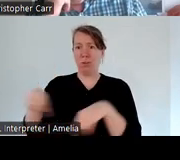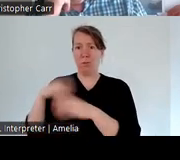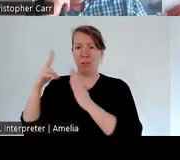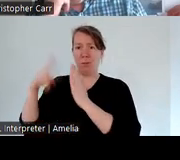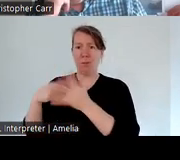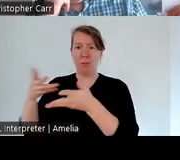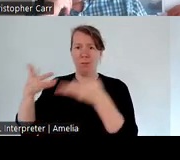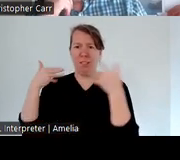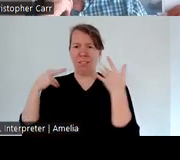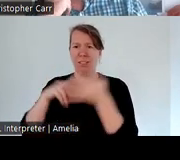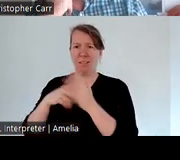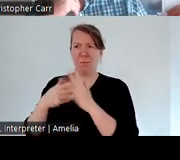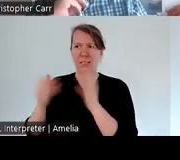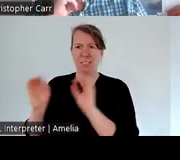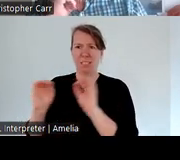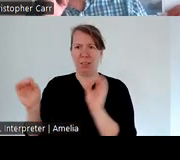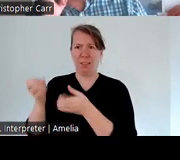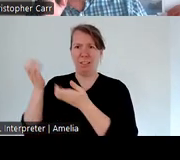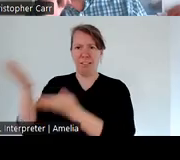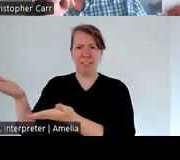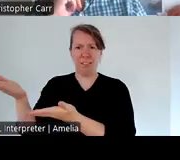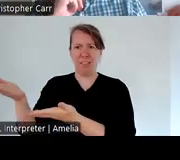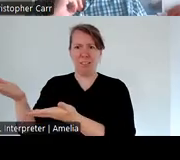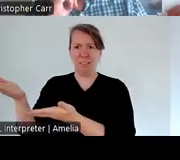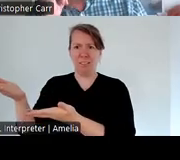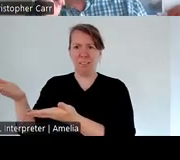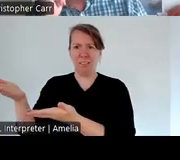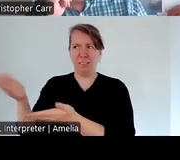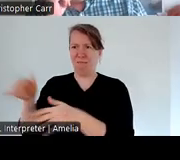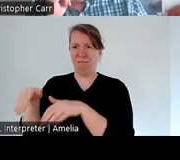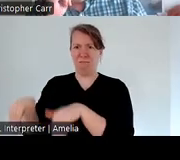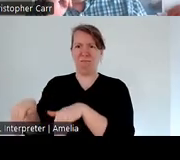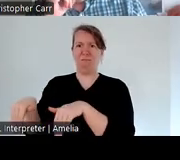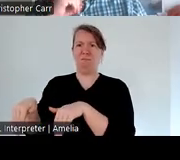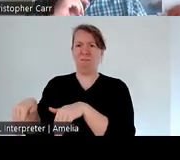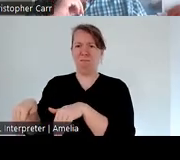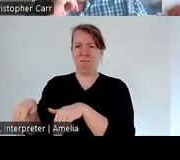here, doesn't mean anything over there, and they're like, “Oh you have a screen that's